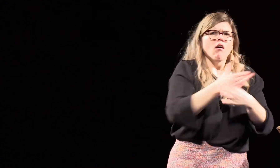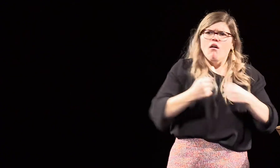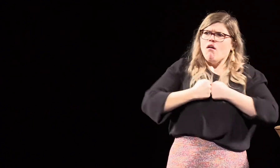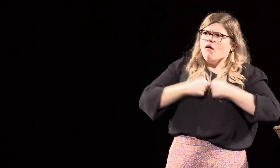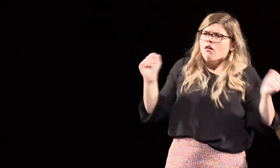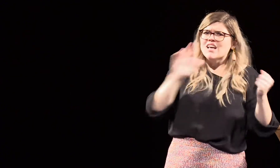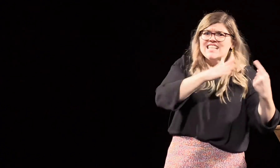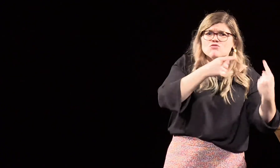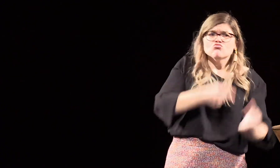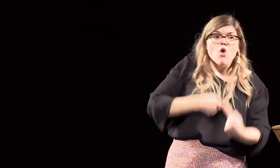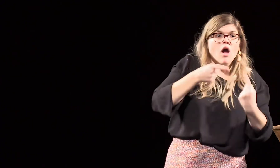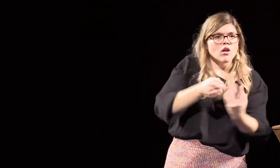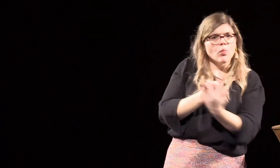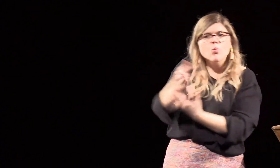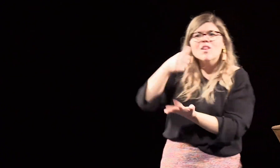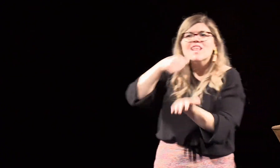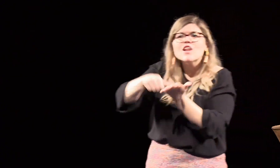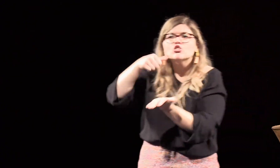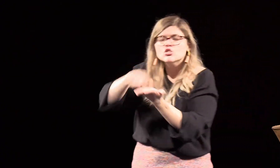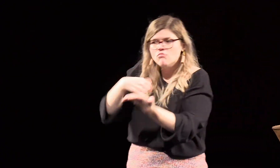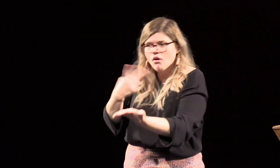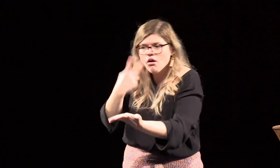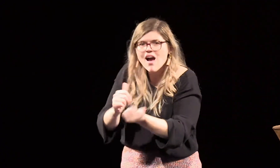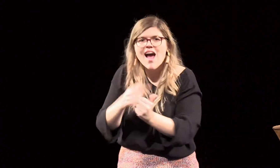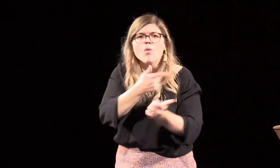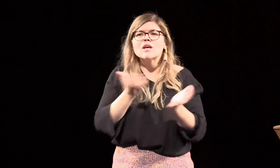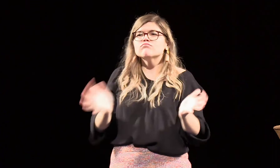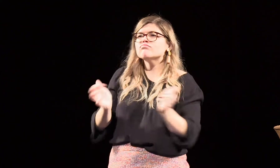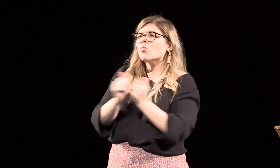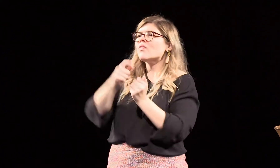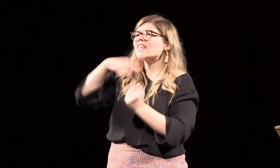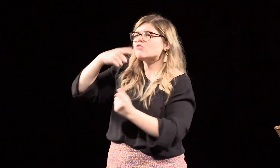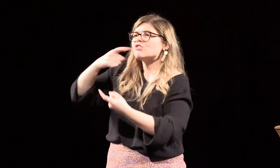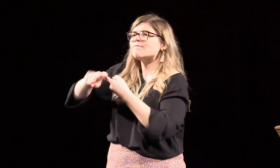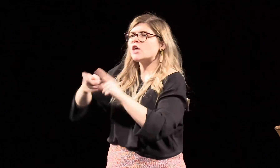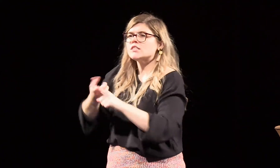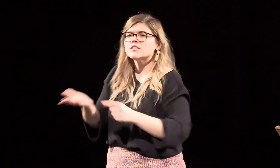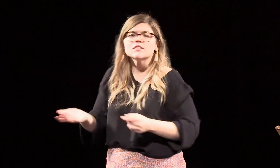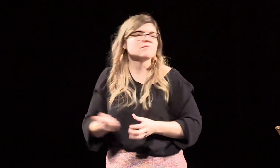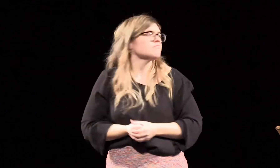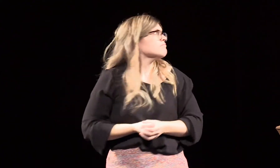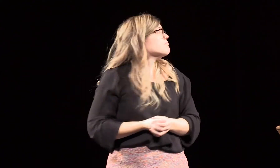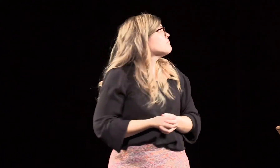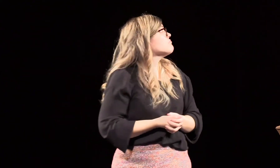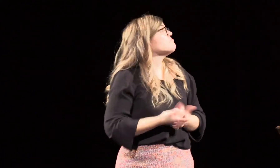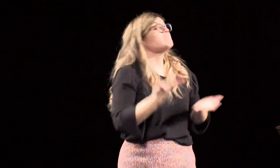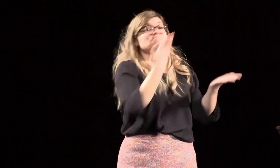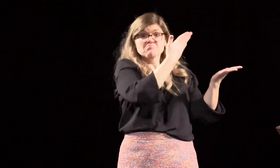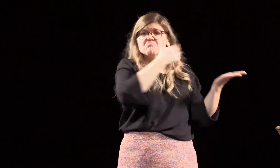And he really opens up and shares his struggles with Seward through this letter, with his hearing friend.